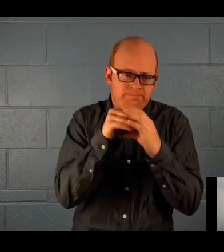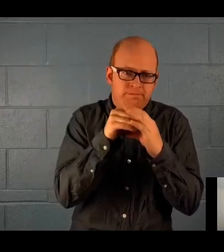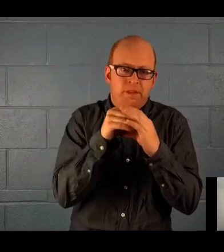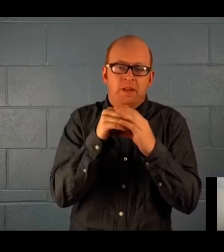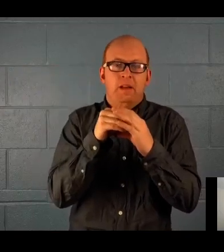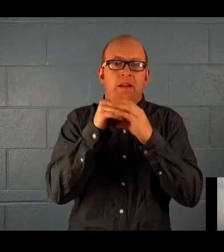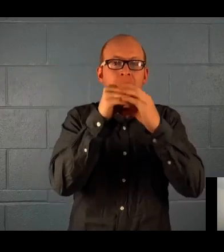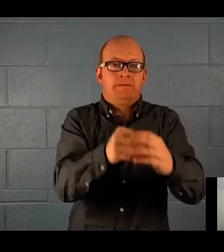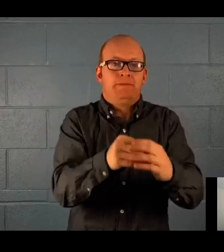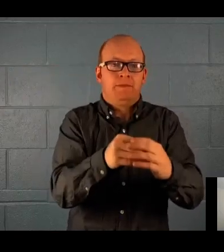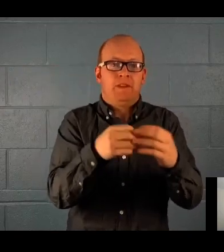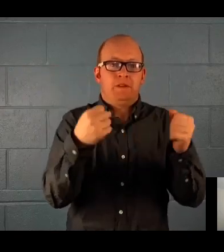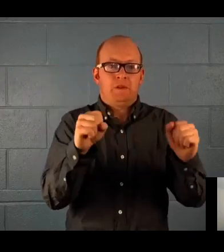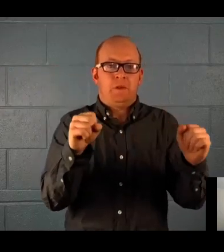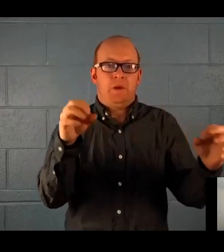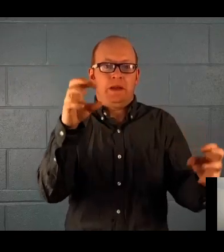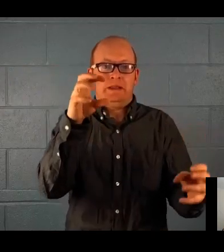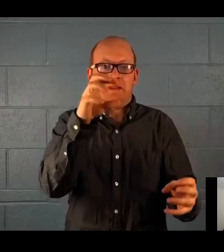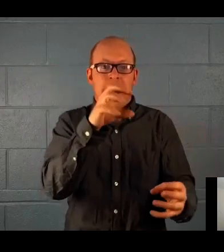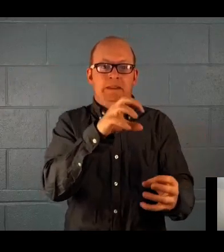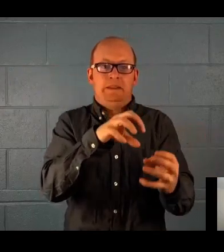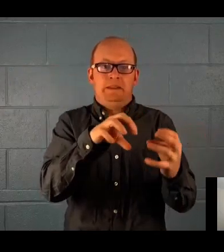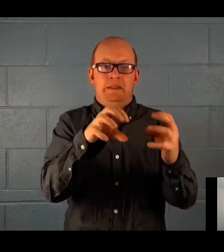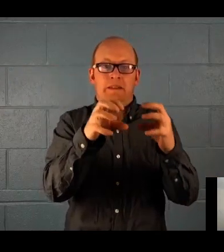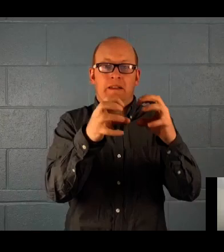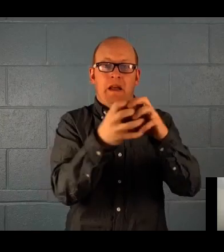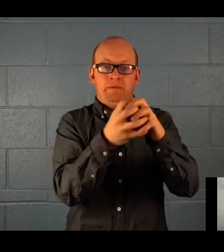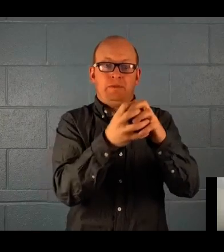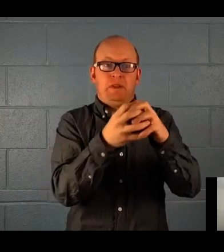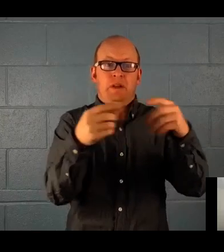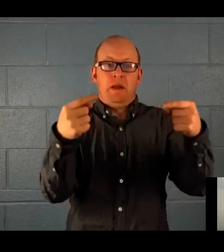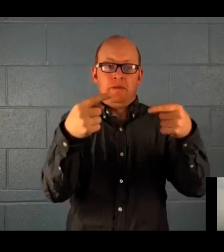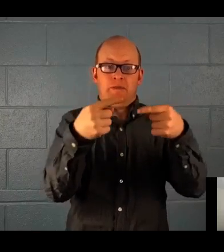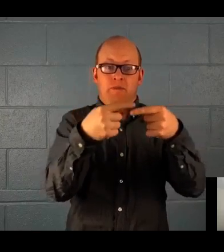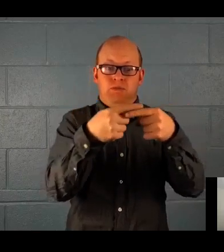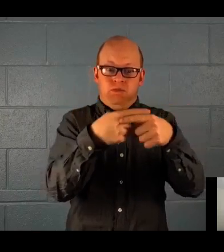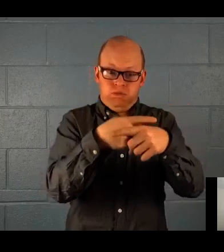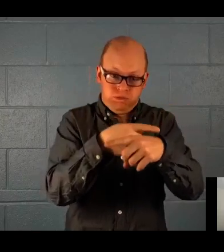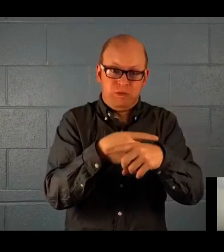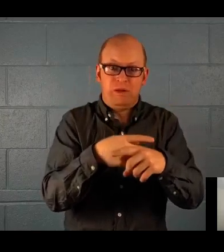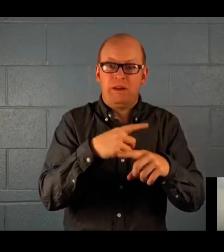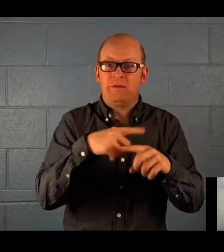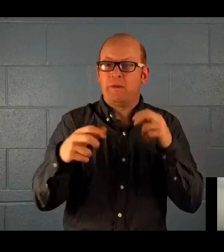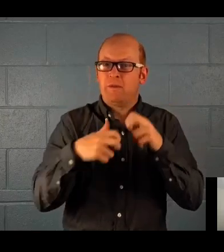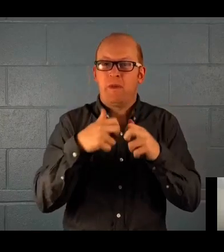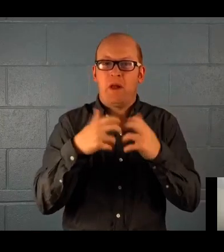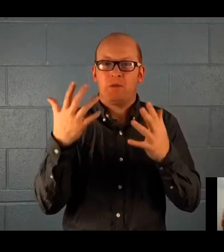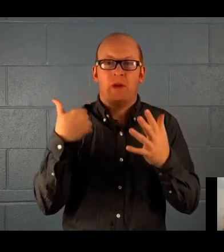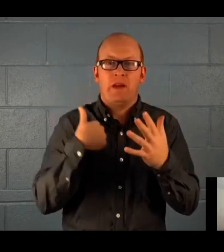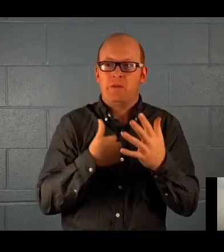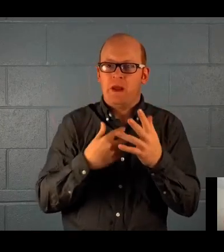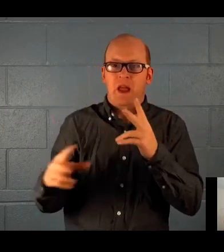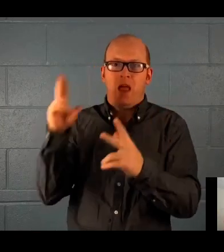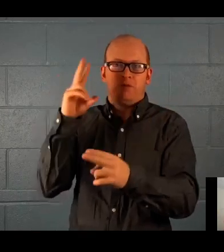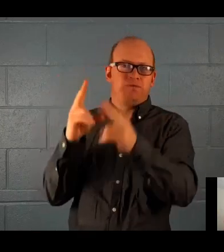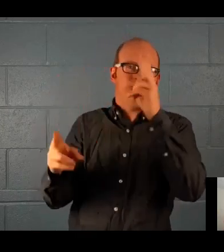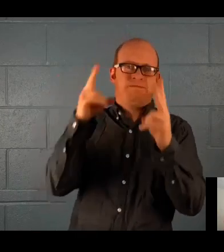The problem with this system is that you wind up packaging heterogeneous sized pieces of DNA, and we'll get into that in a moment.